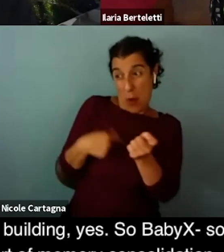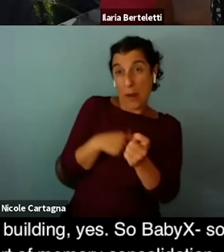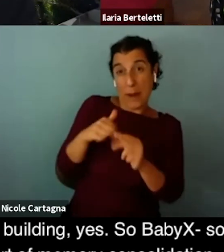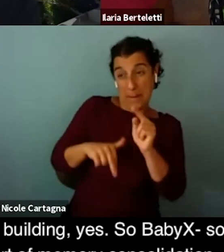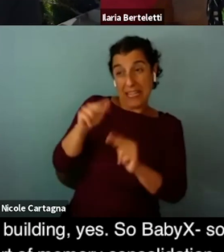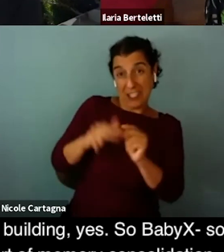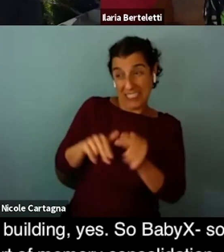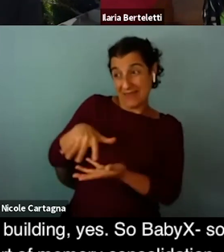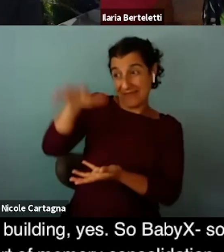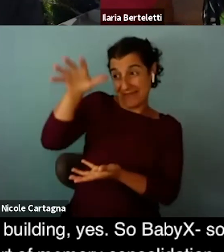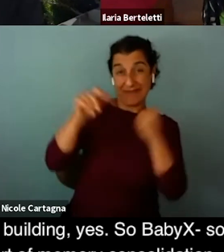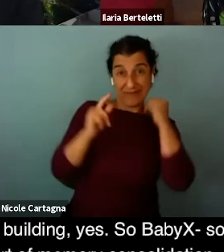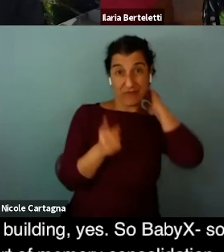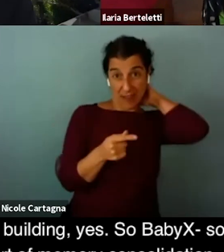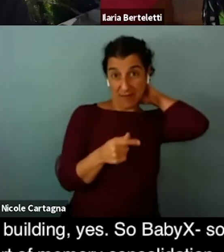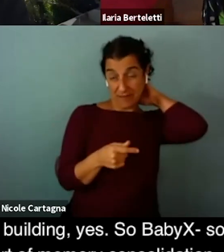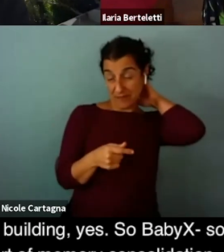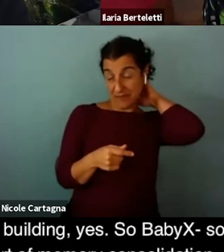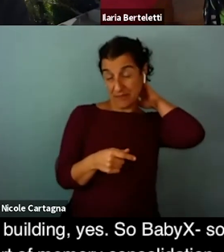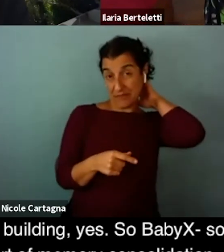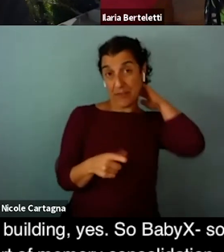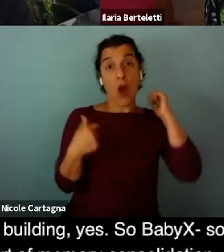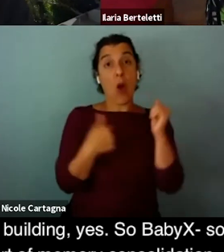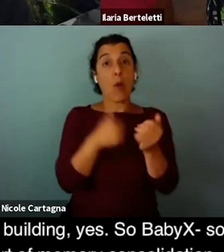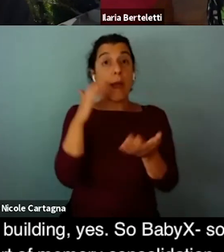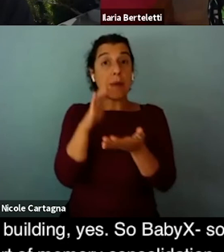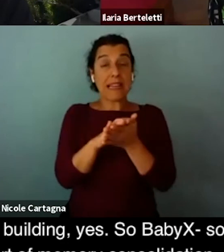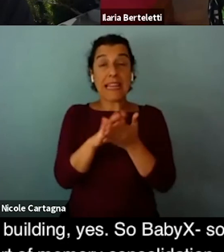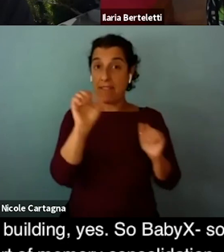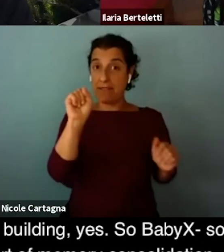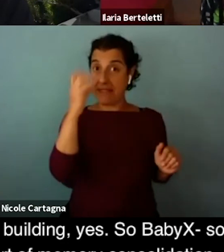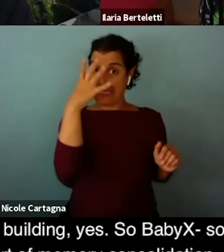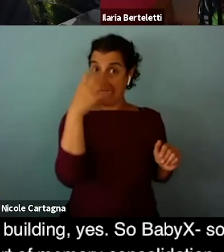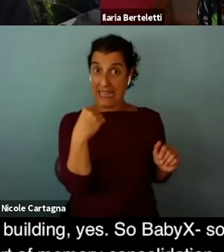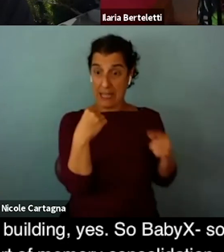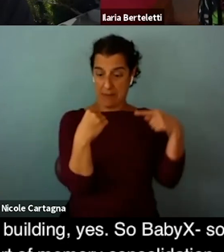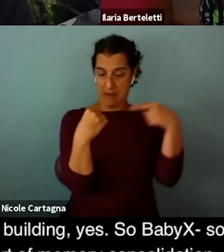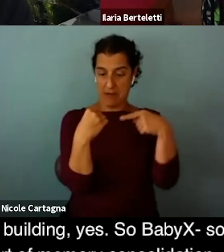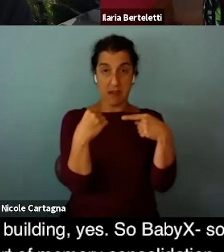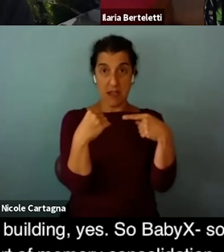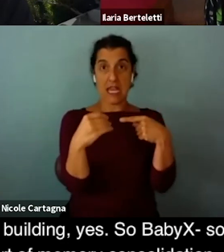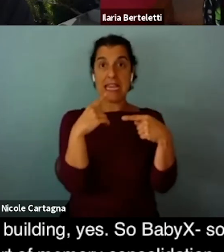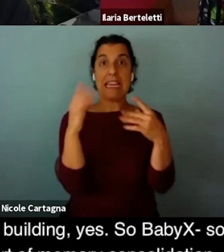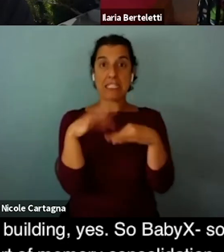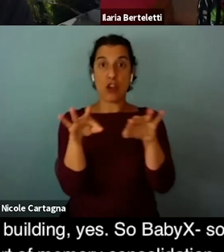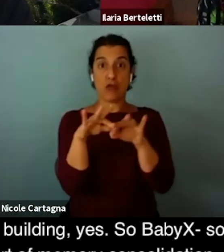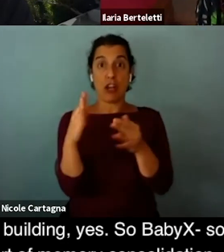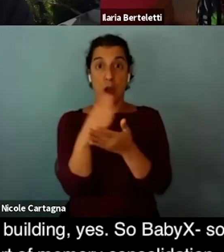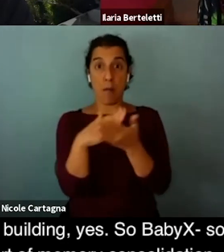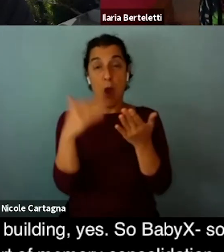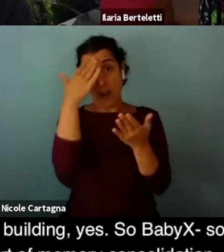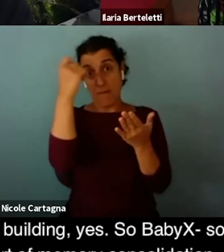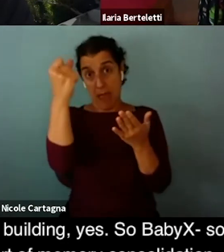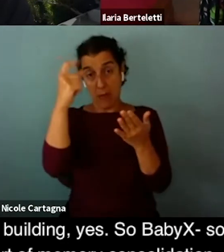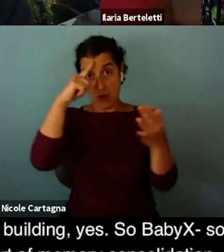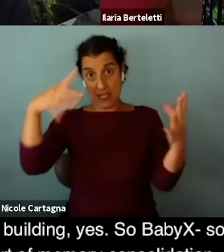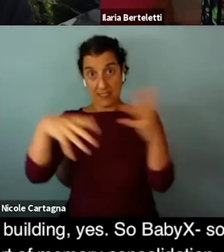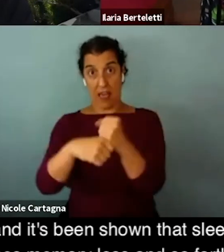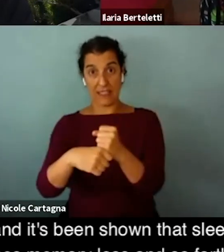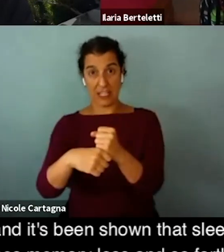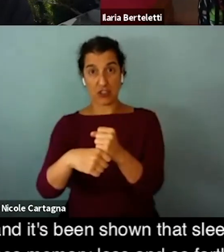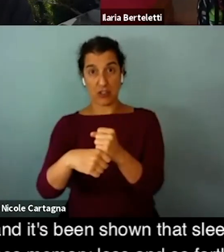so we we believe that sleep is a critical part of memory consolidation so that so